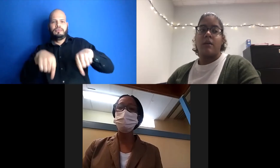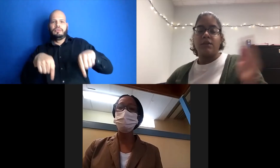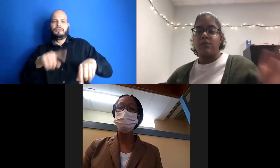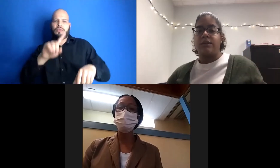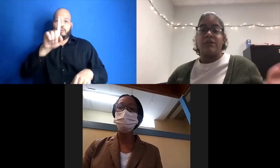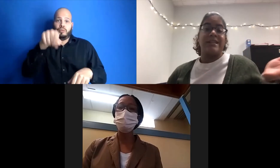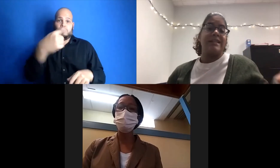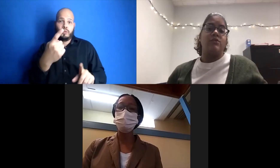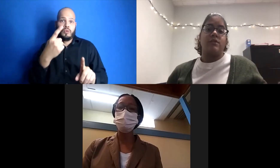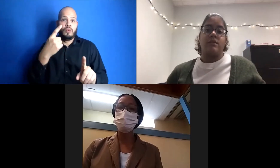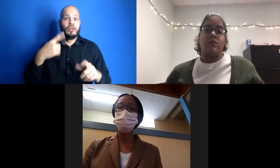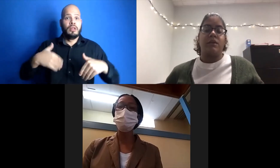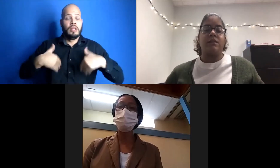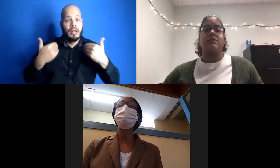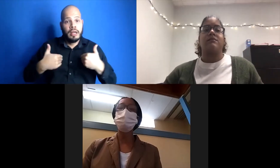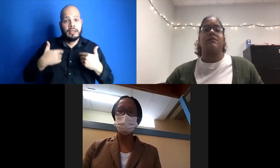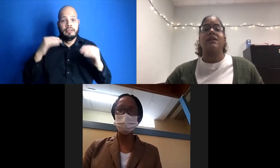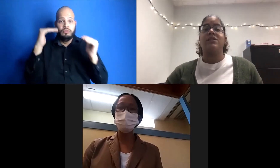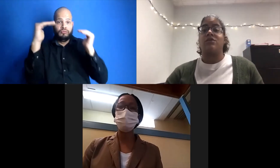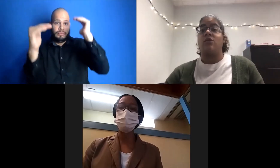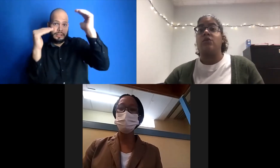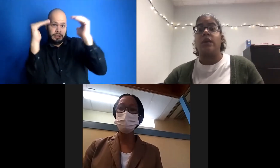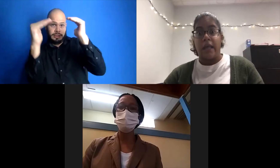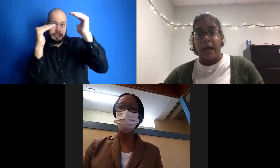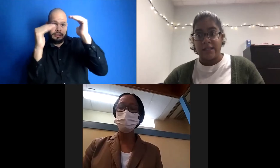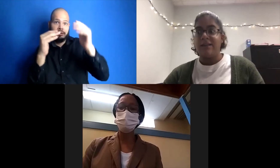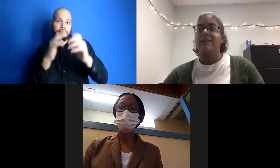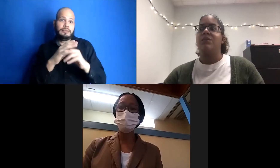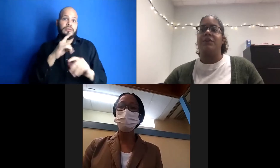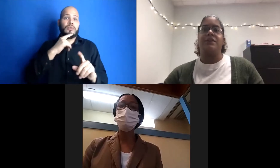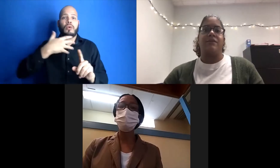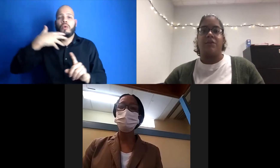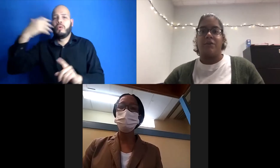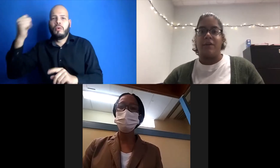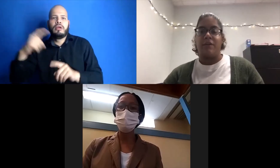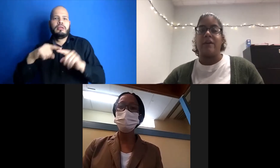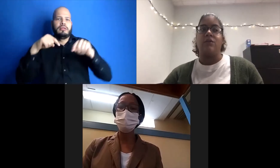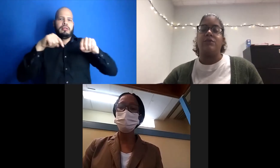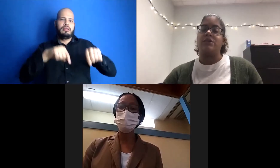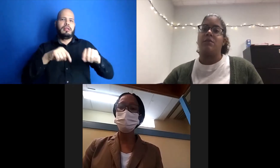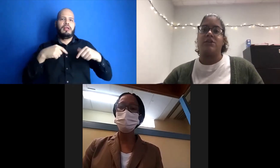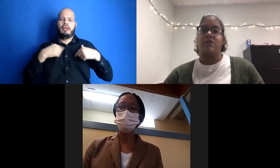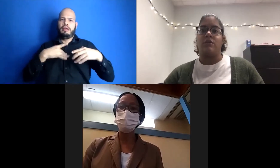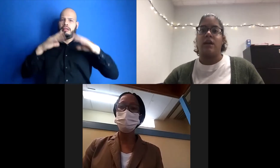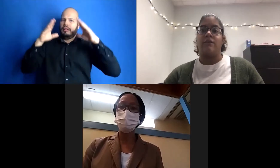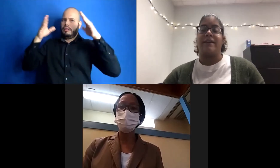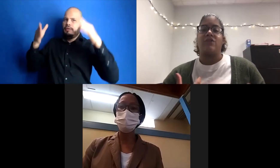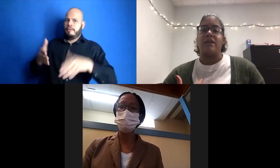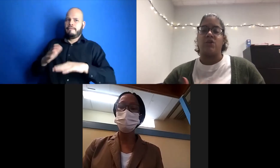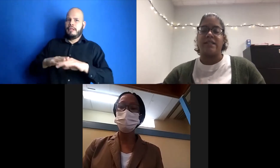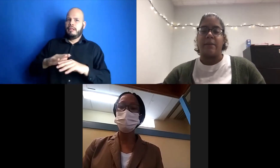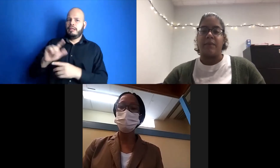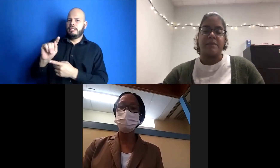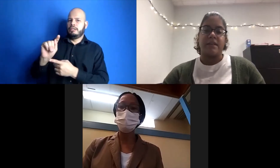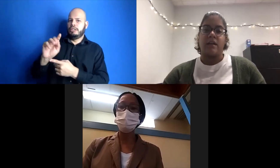to do this for teenagers too because teenagers go through a lot when they're deaf and hard of hearing they go through so much in their life like trying to accept themselves